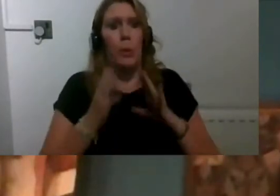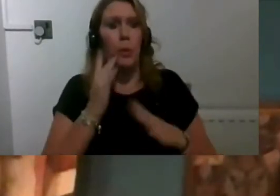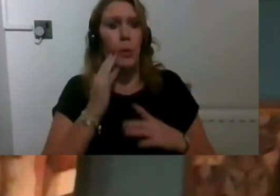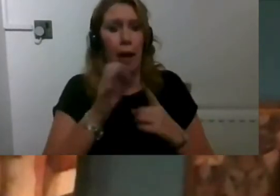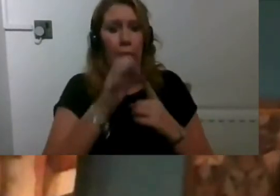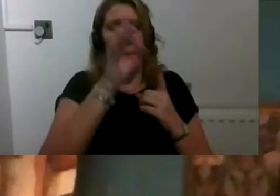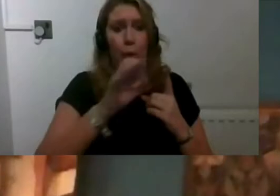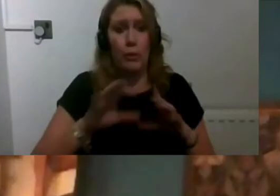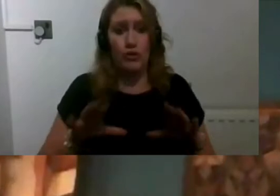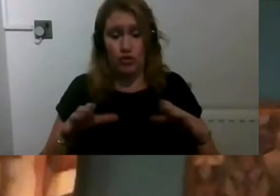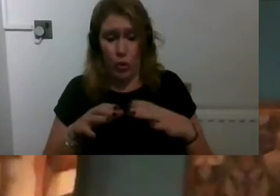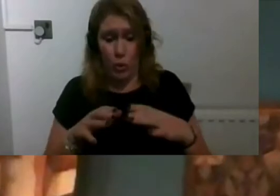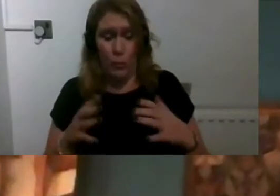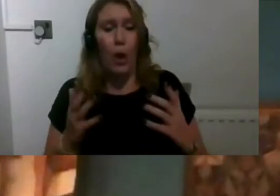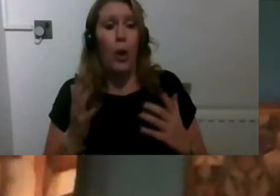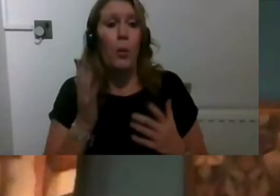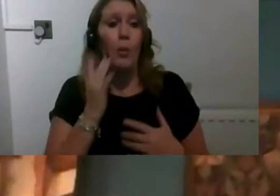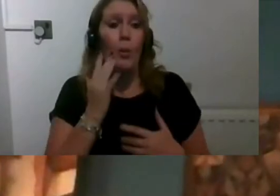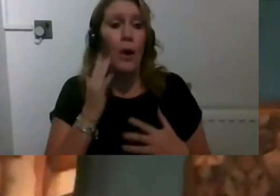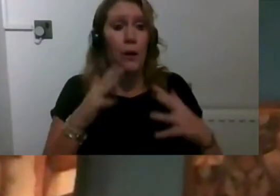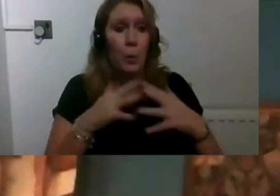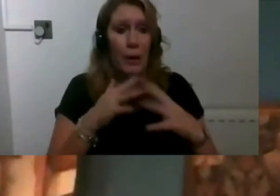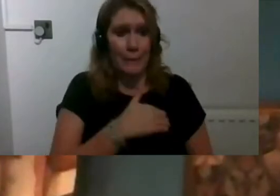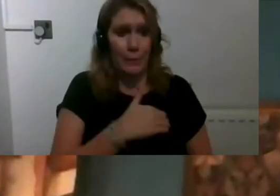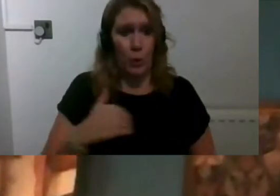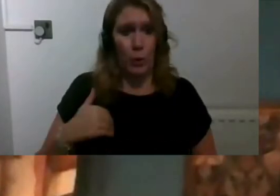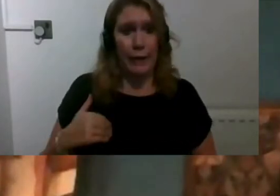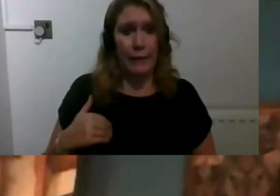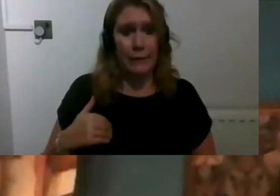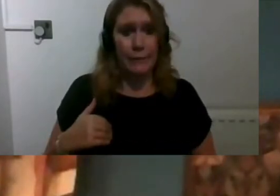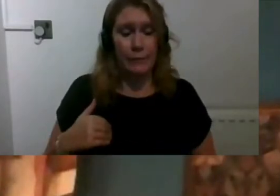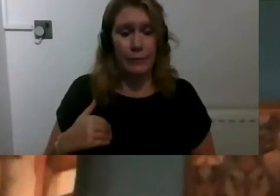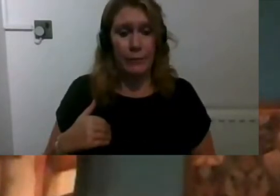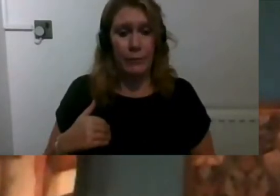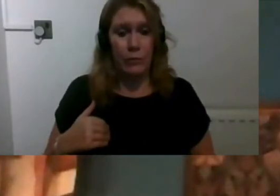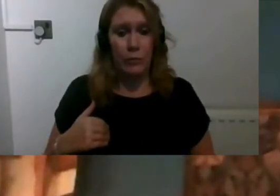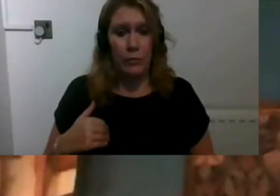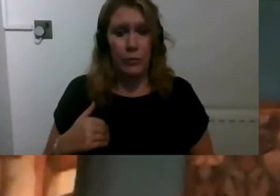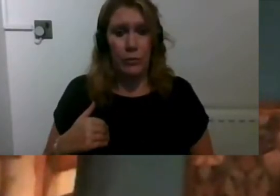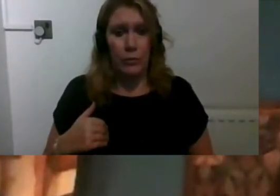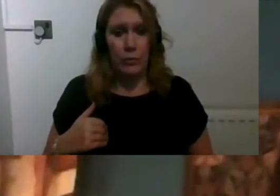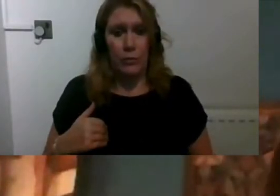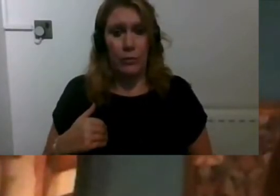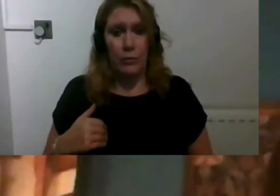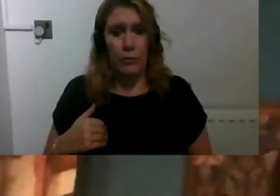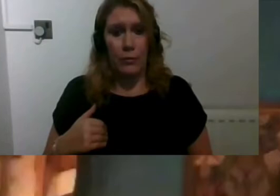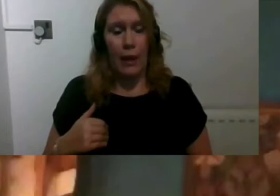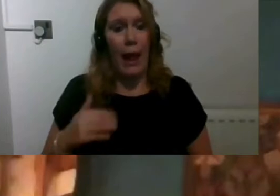I think it was, Wednesday morning. Yeah I have been going to Survivors Poetry since